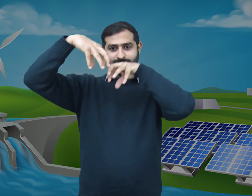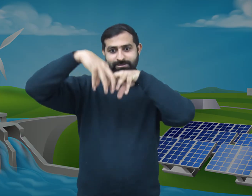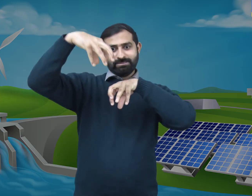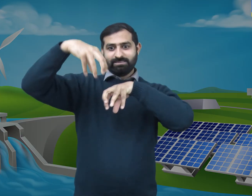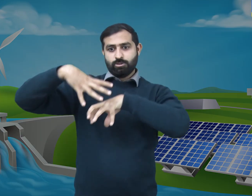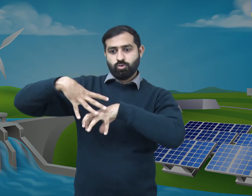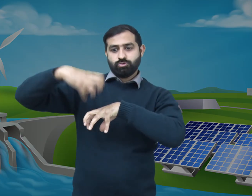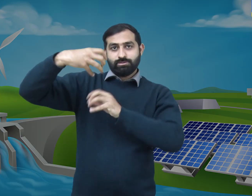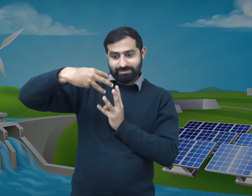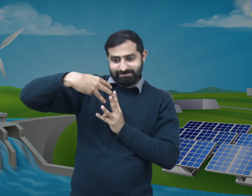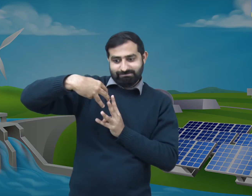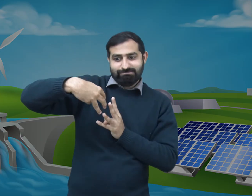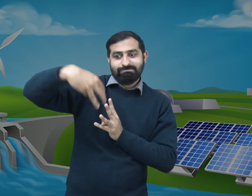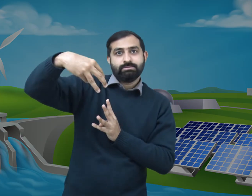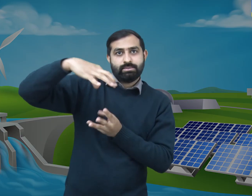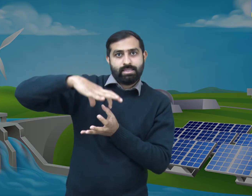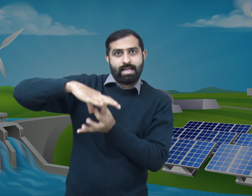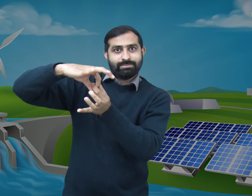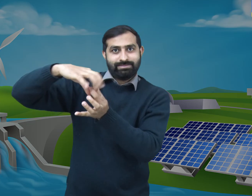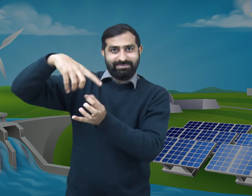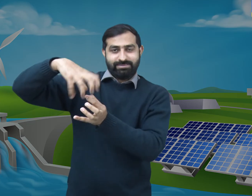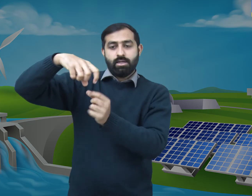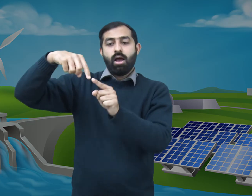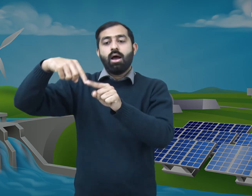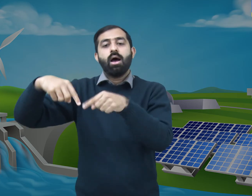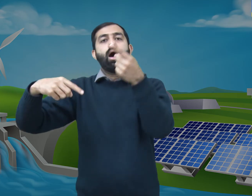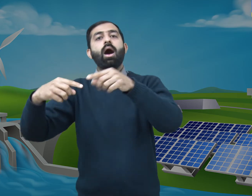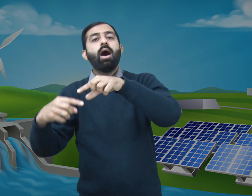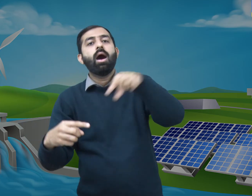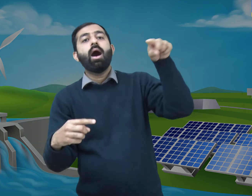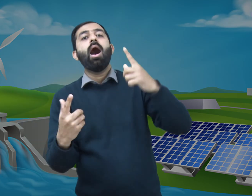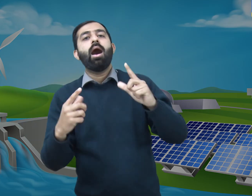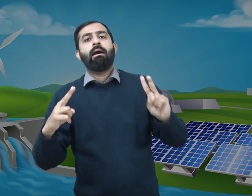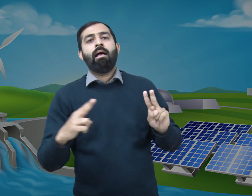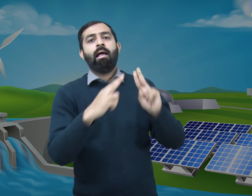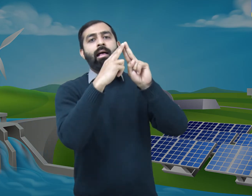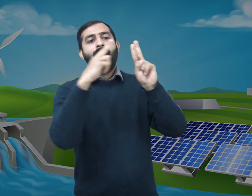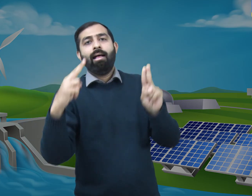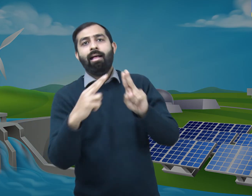This turbine is connected to a generator which produces electricity when the turbine spins.